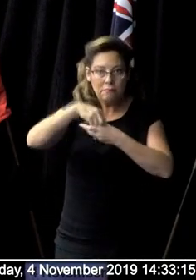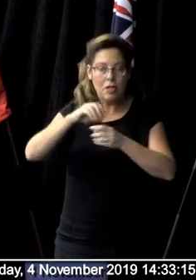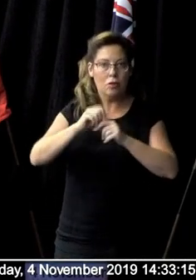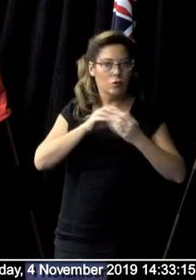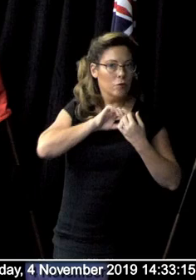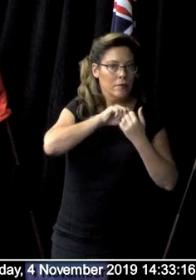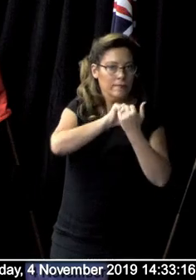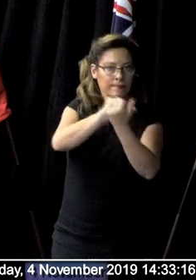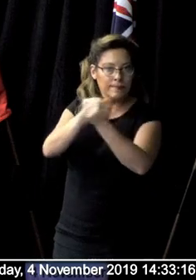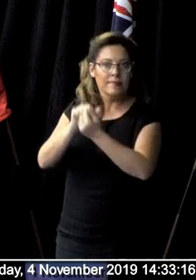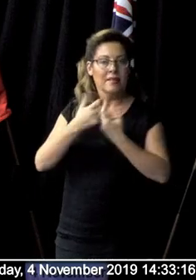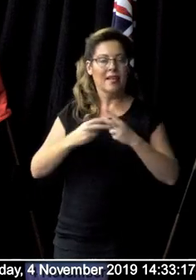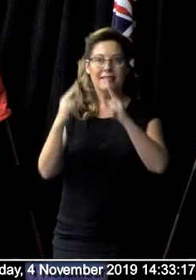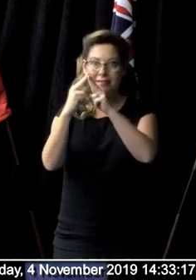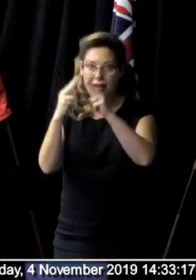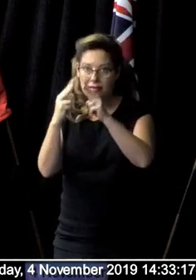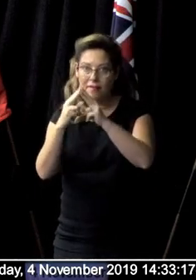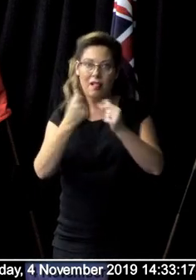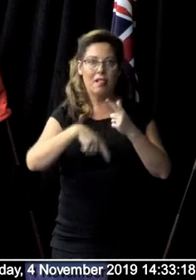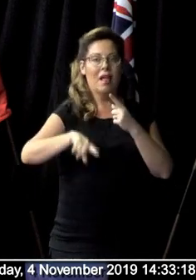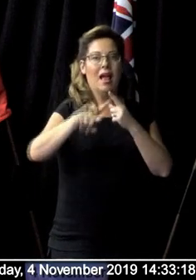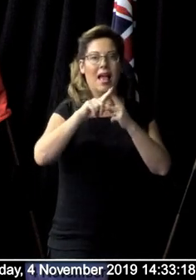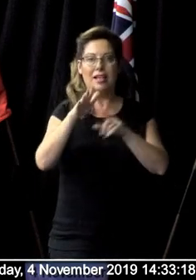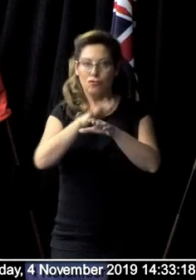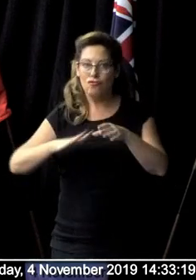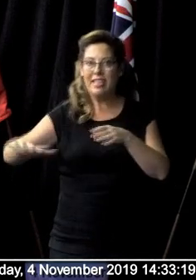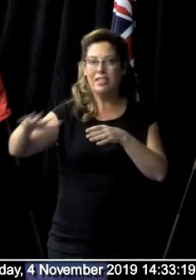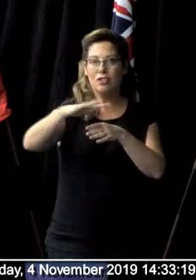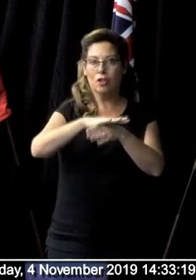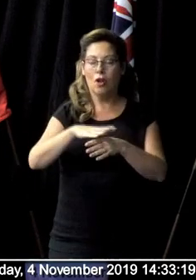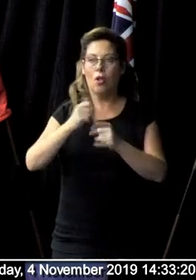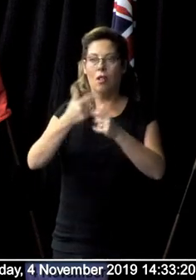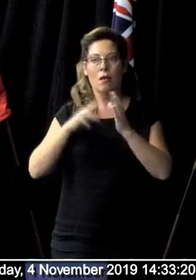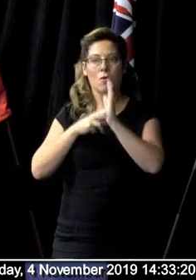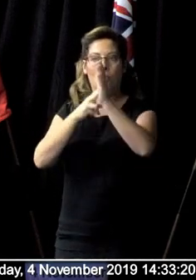Regional Development Australia Townsville and North-West 40 Queensland Incorporated? Yes.